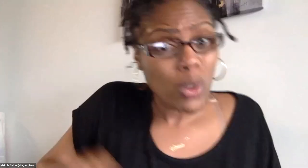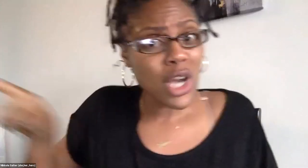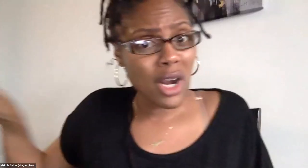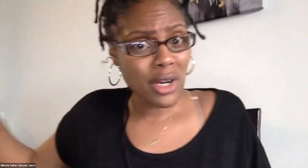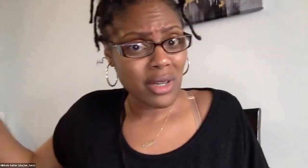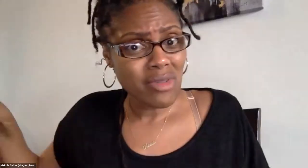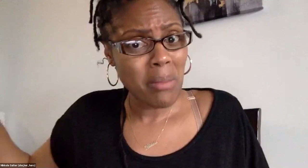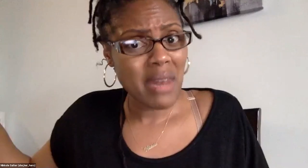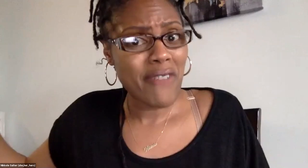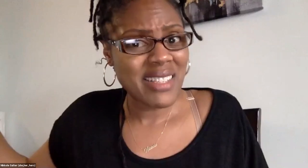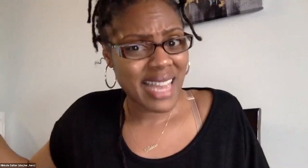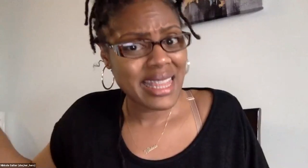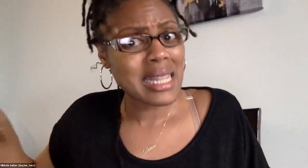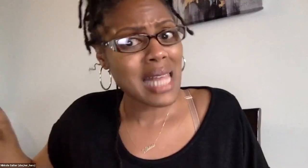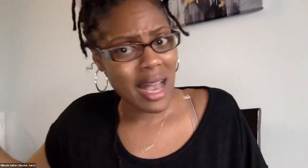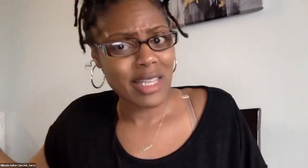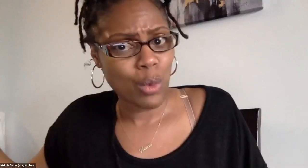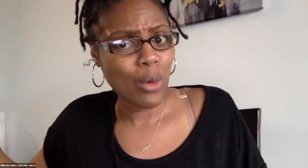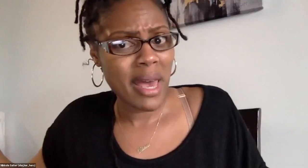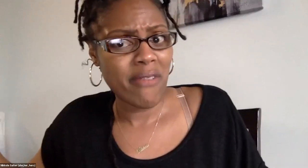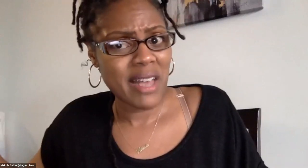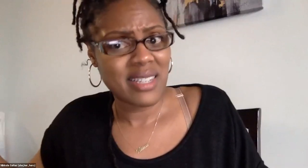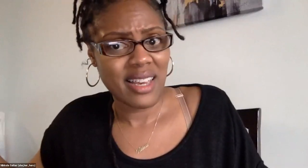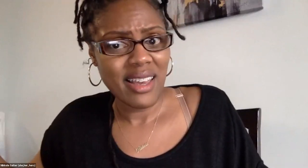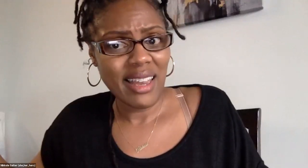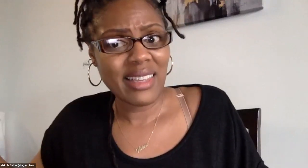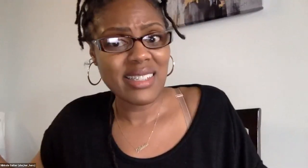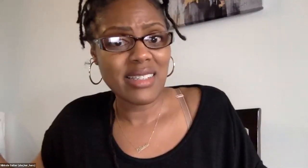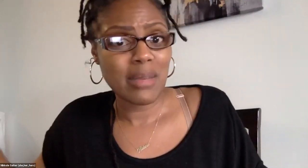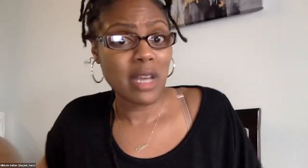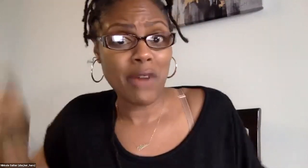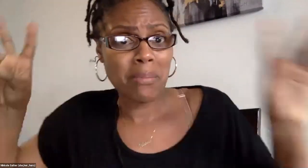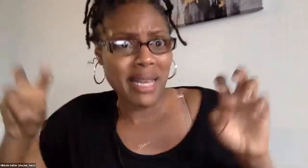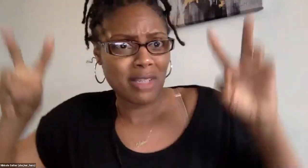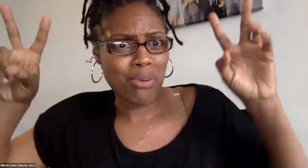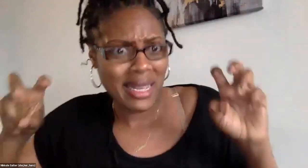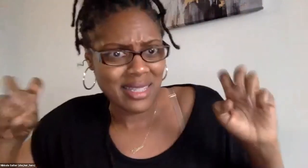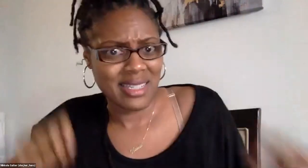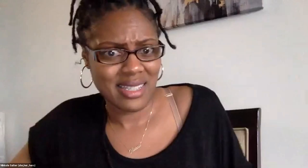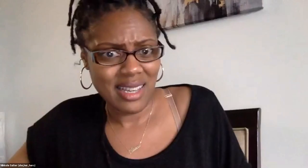return to manifesting the lies we were manifesting in the systems of our best practices.